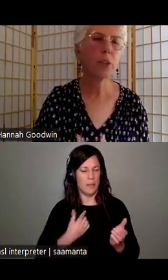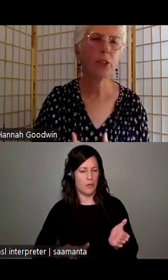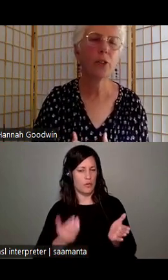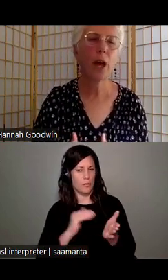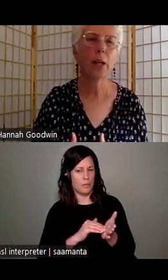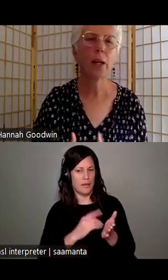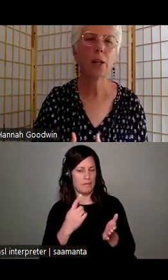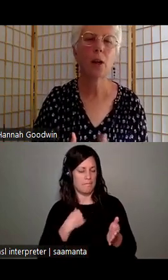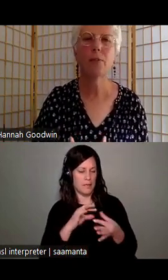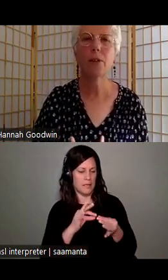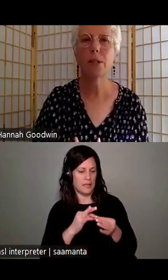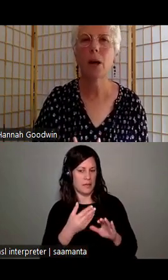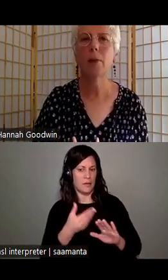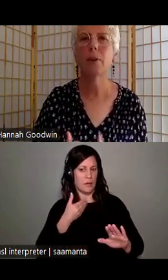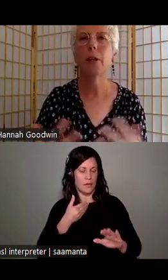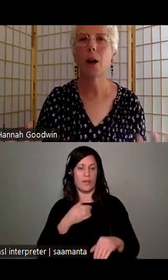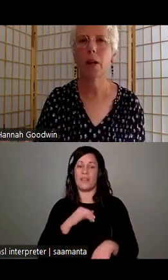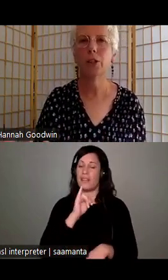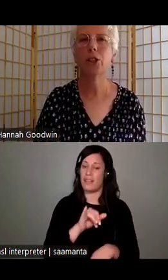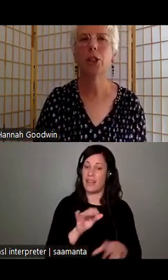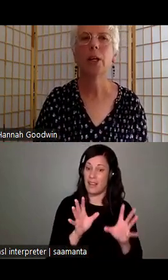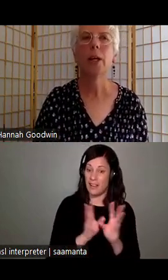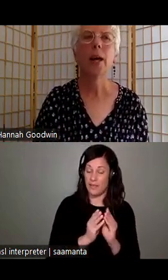which is that the conference has gotten very large